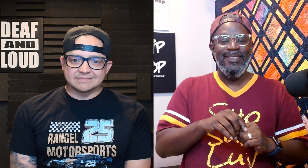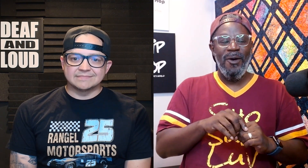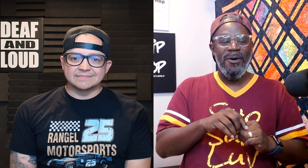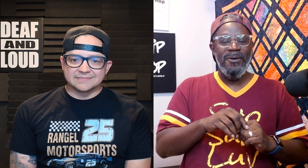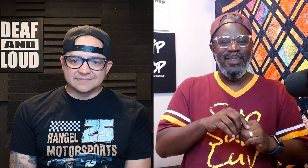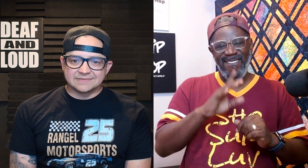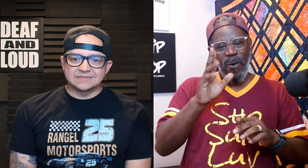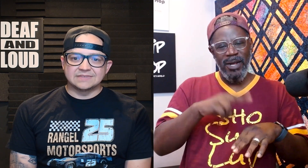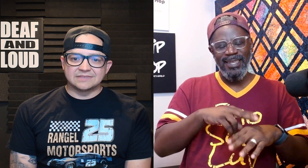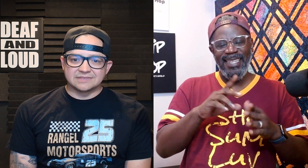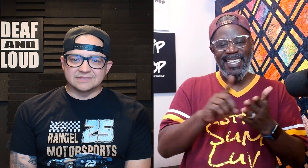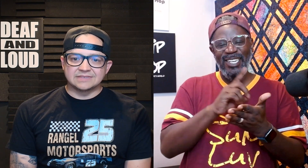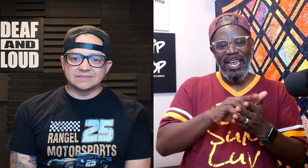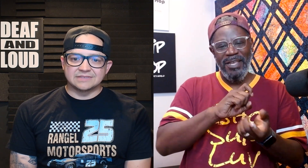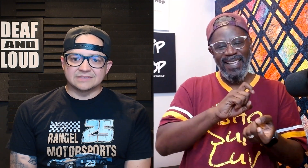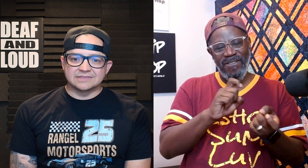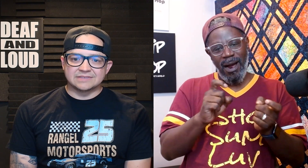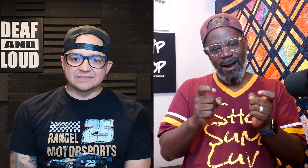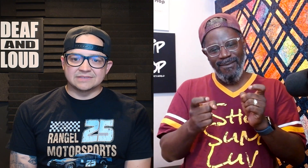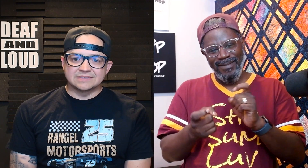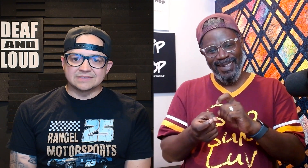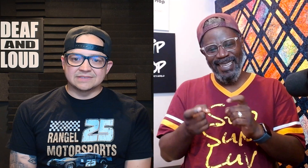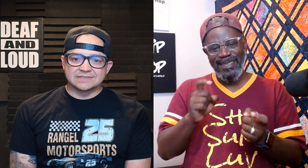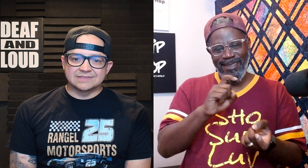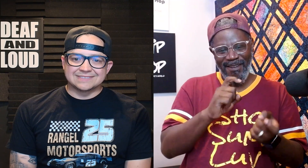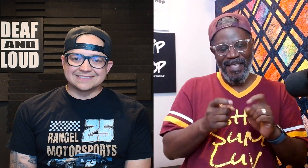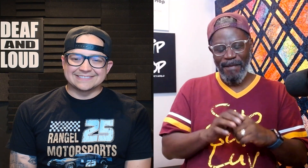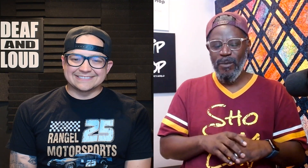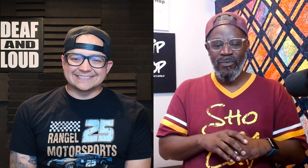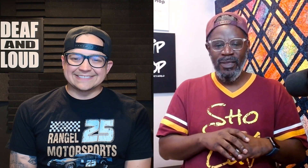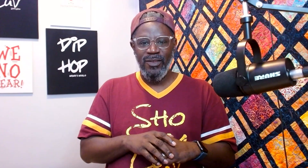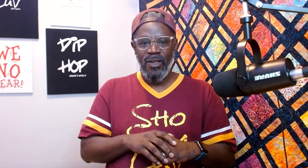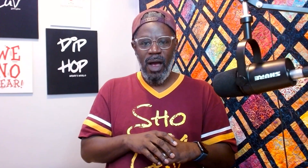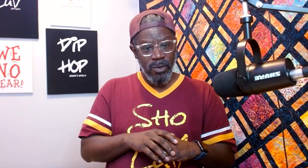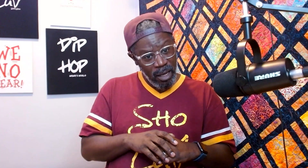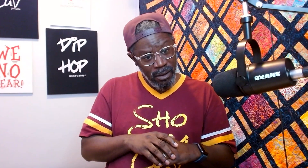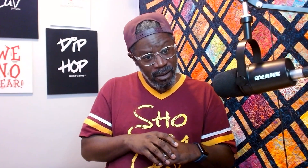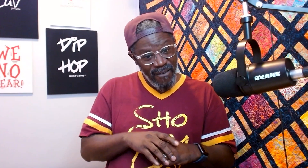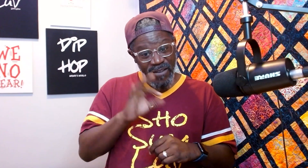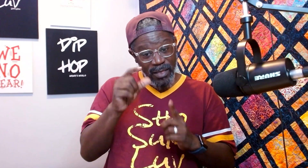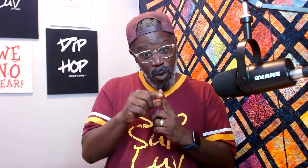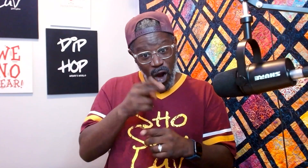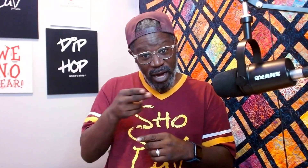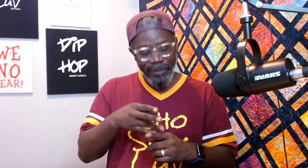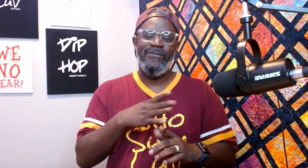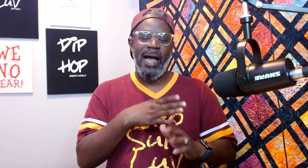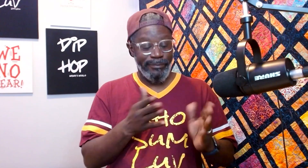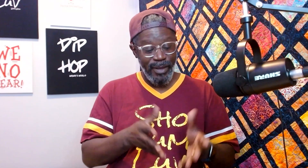So of course, dictionaries have evolved since then. So I was like, find the word hard hearing? Fine.